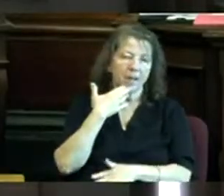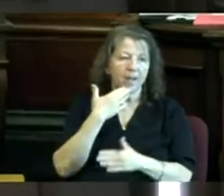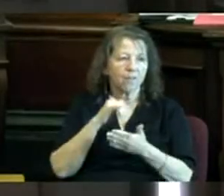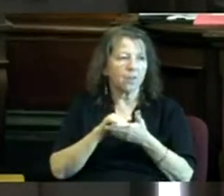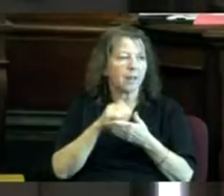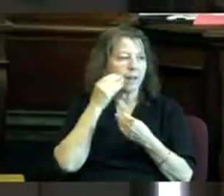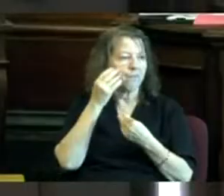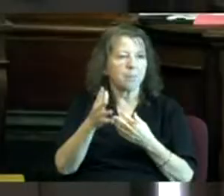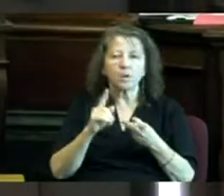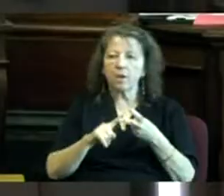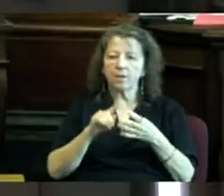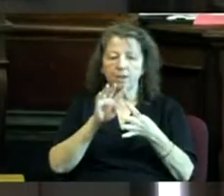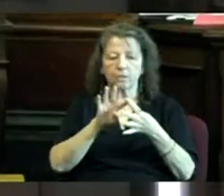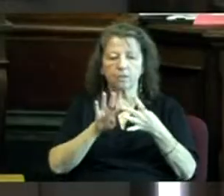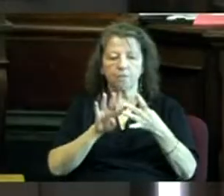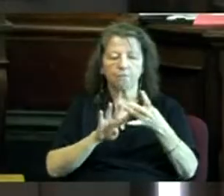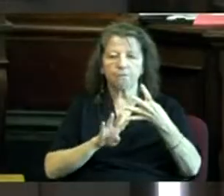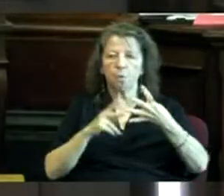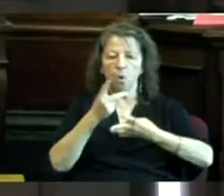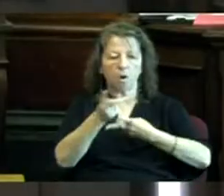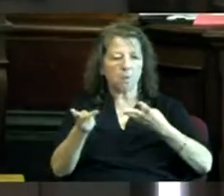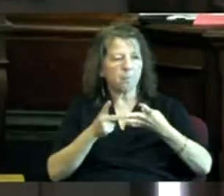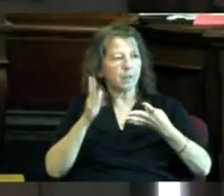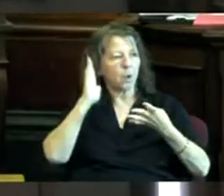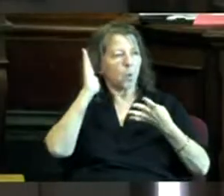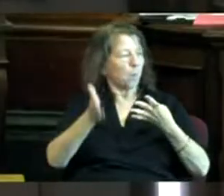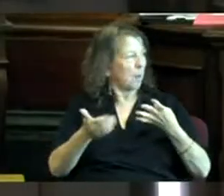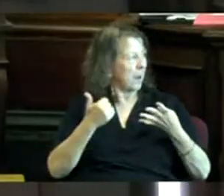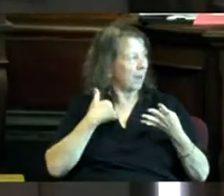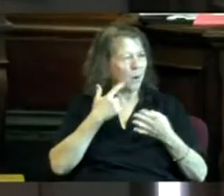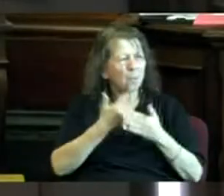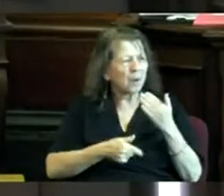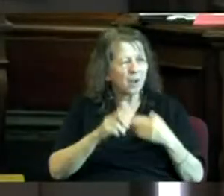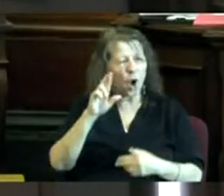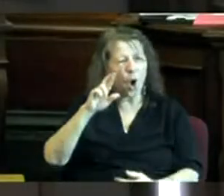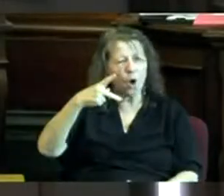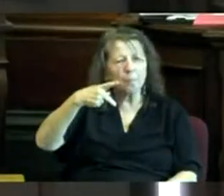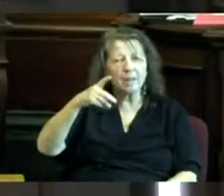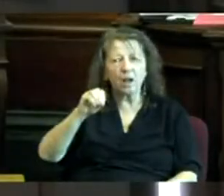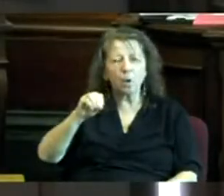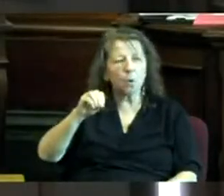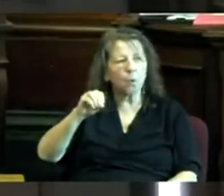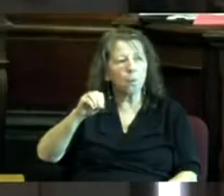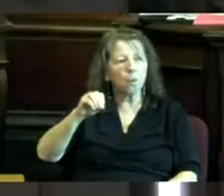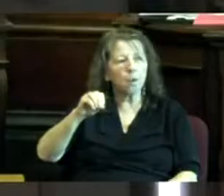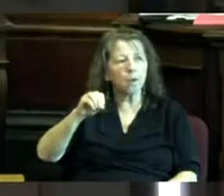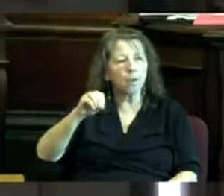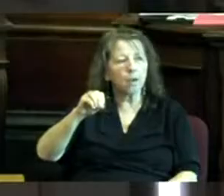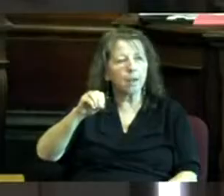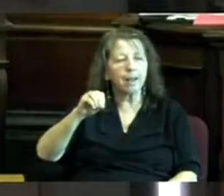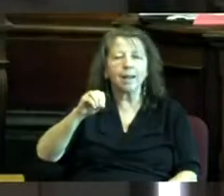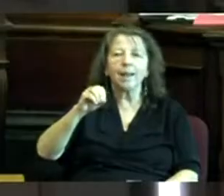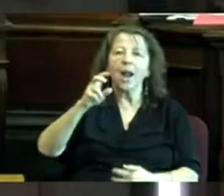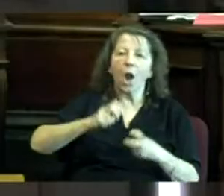handout provided by communications, which I appreciate that these are the